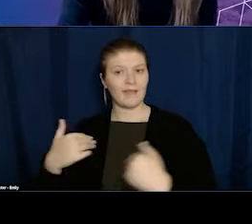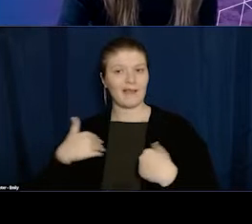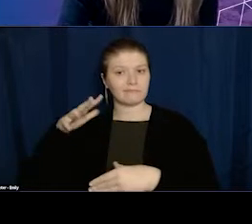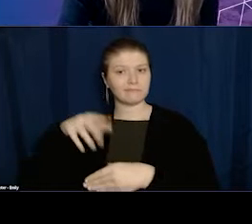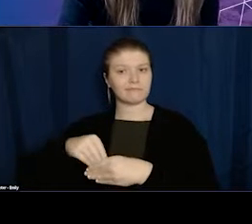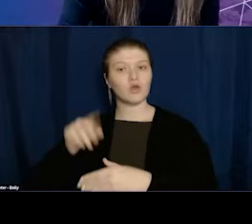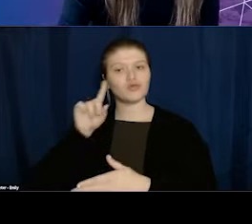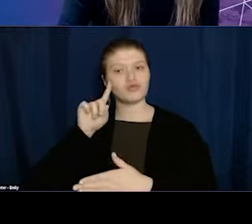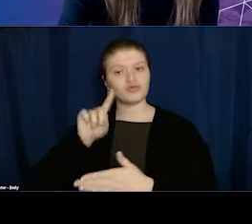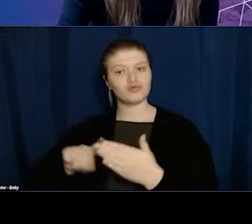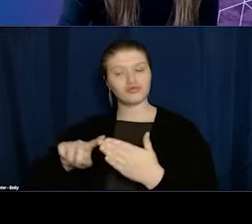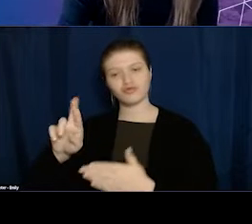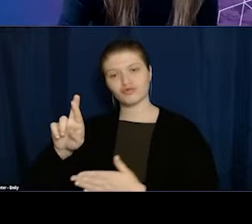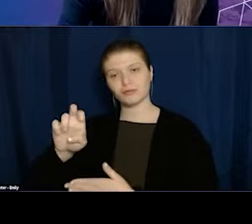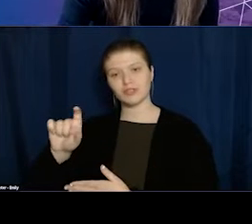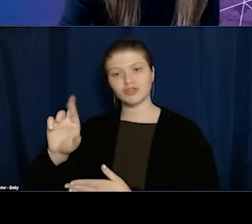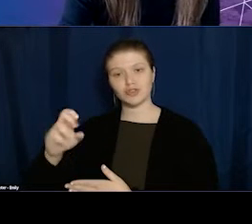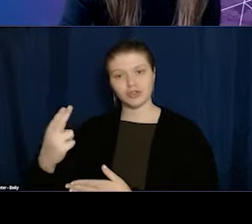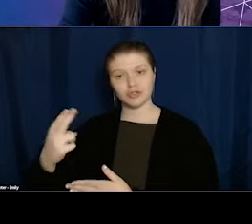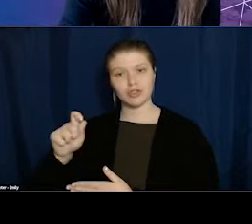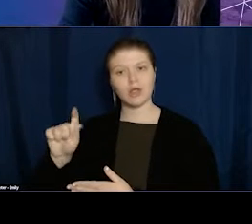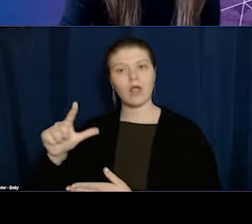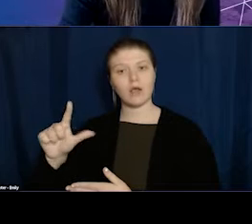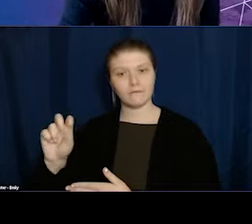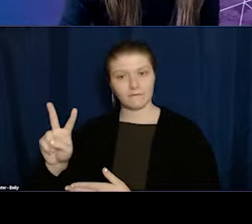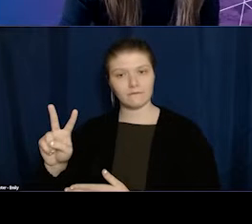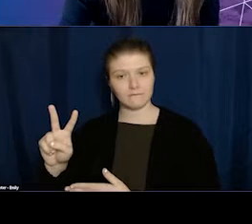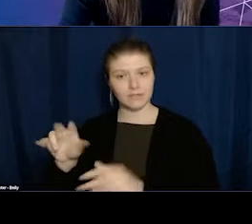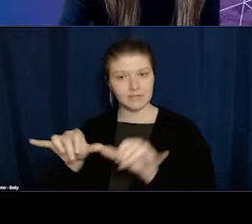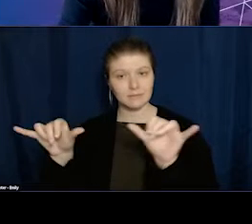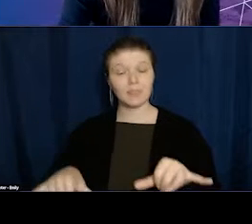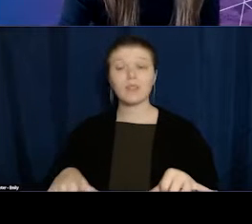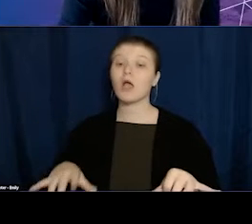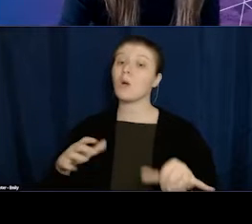I will be spending most of my time doing a live demo for you and showing you some